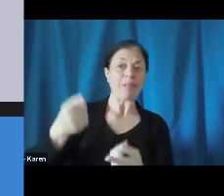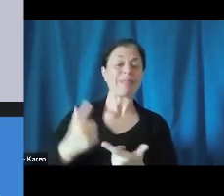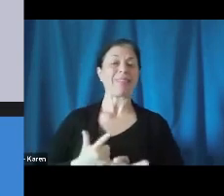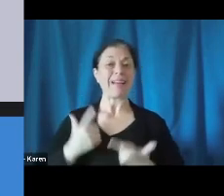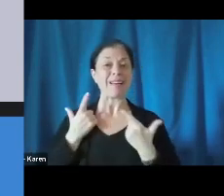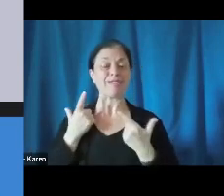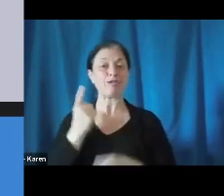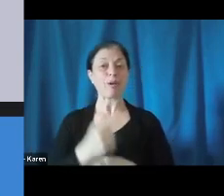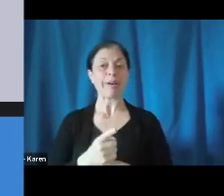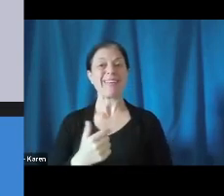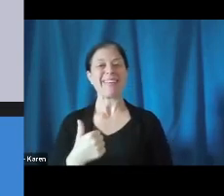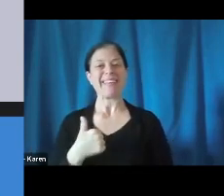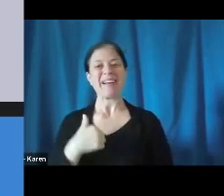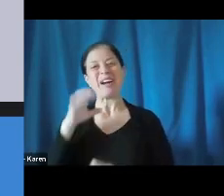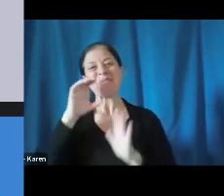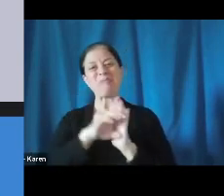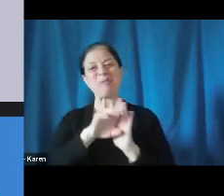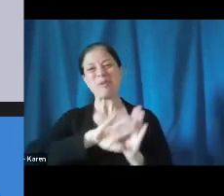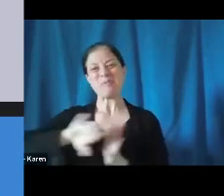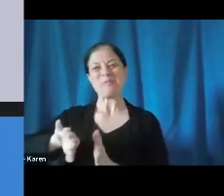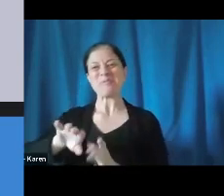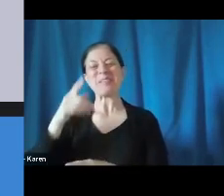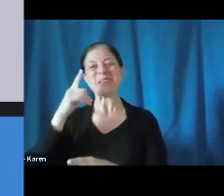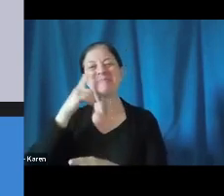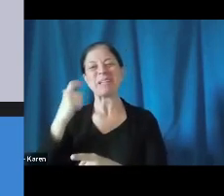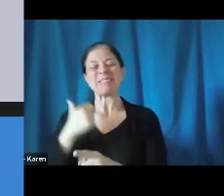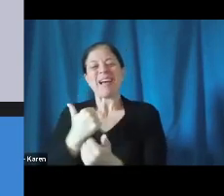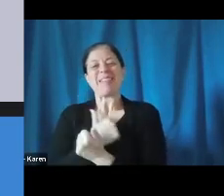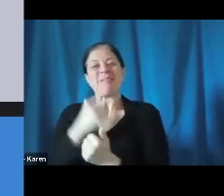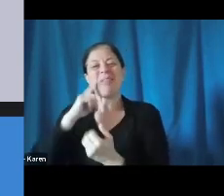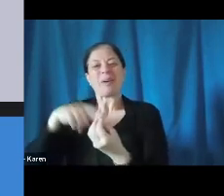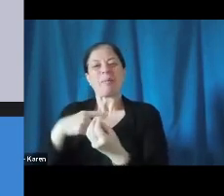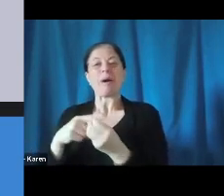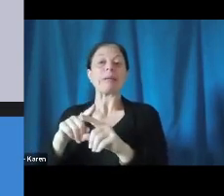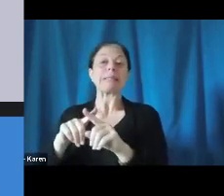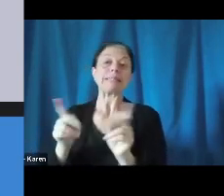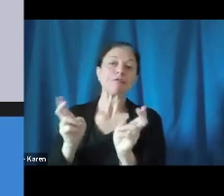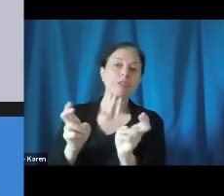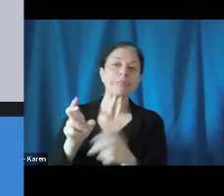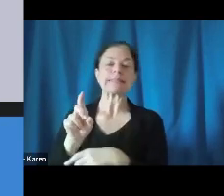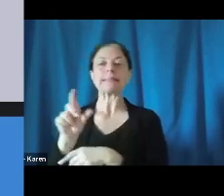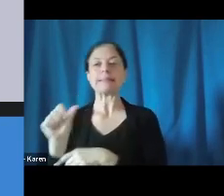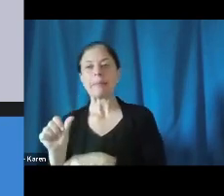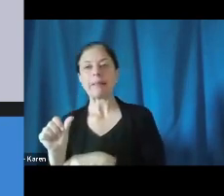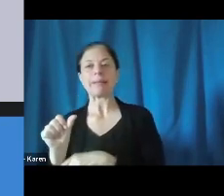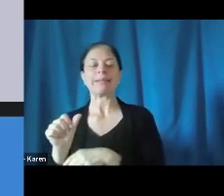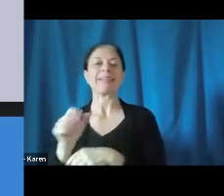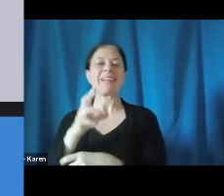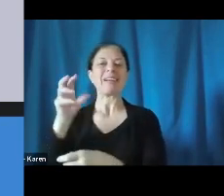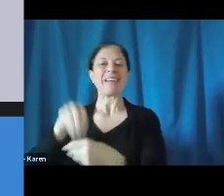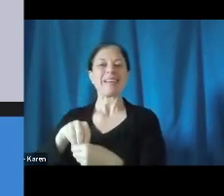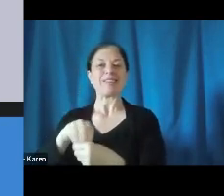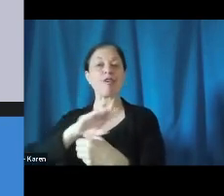disability has always been a part of human existence and also all of life, right? I have this photo here because I